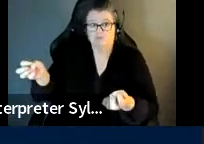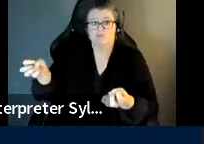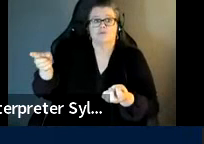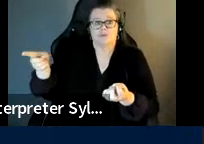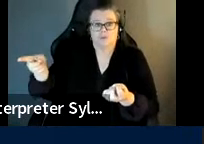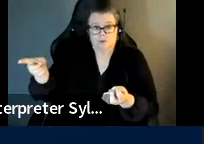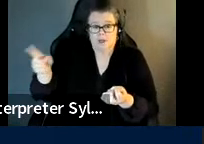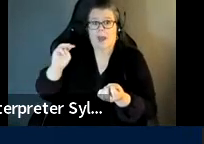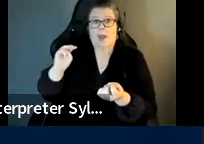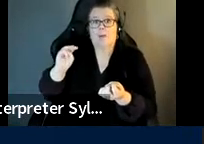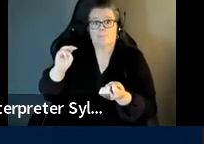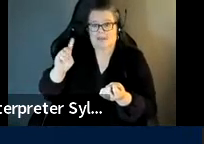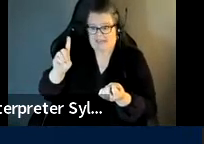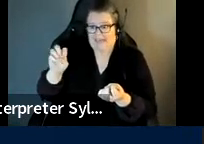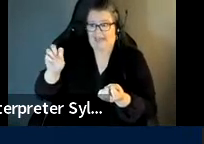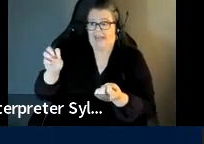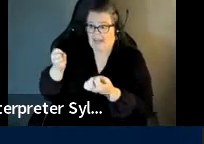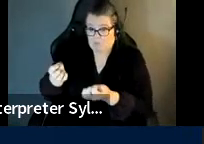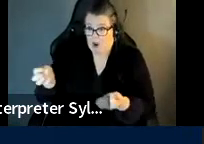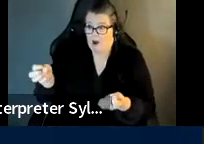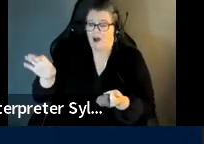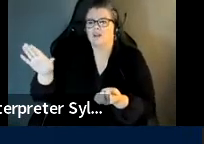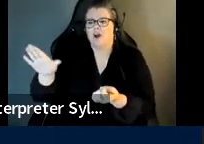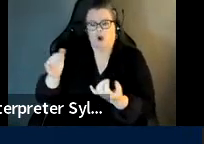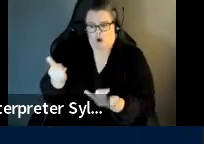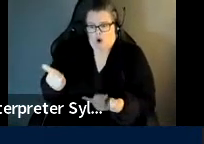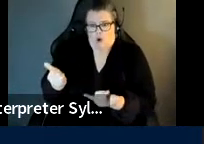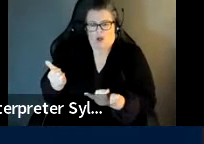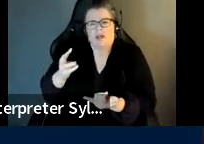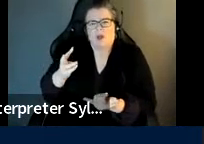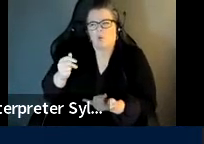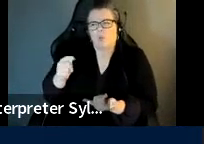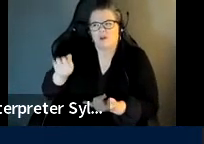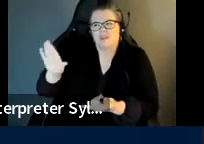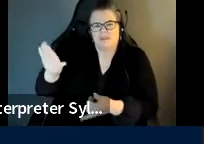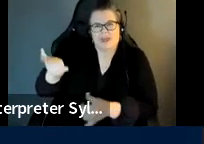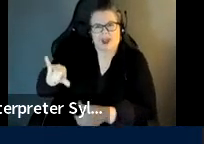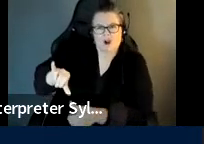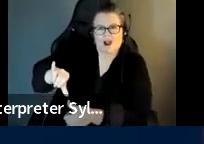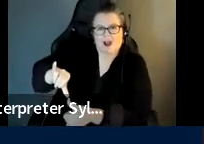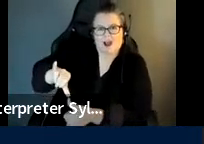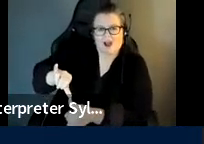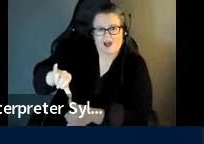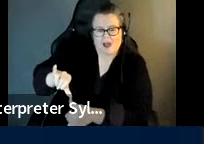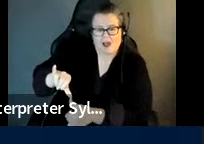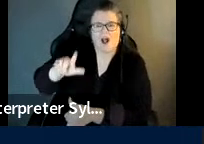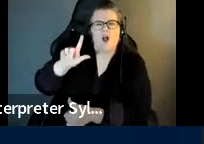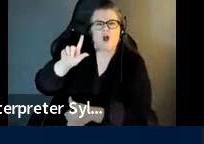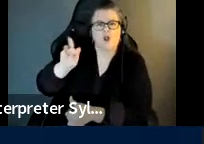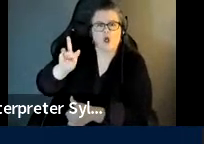And then in addition to that, what changes or innovations in the design and engineering